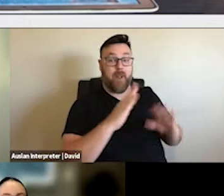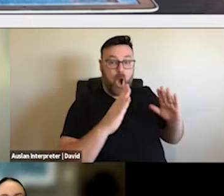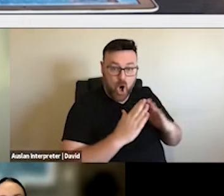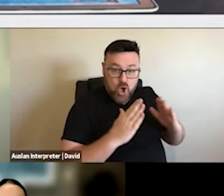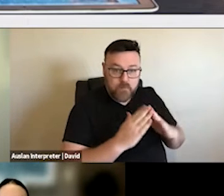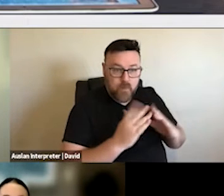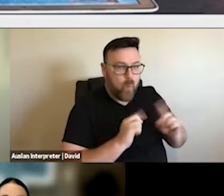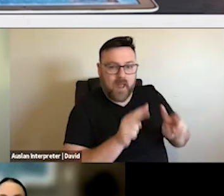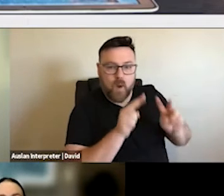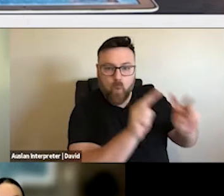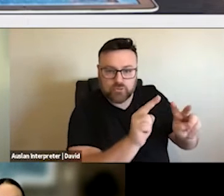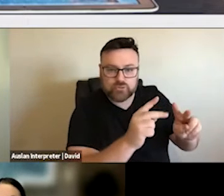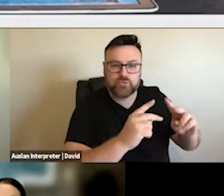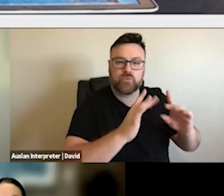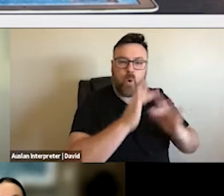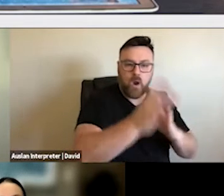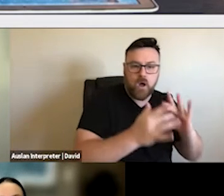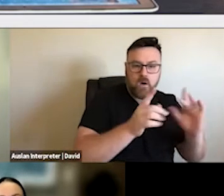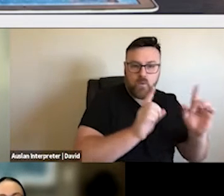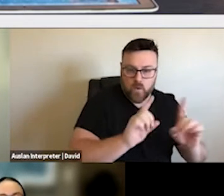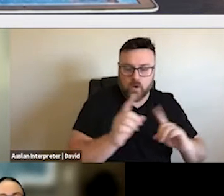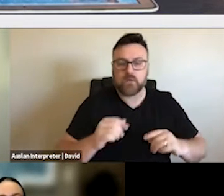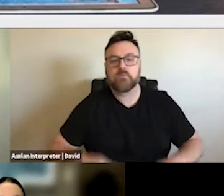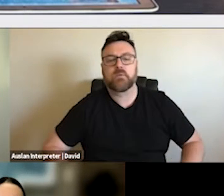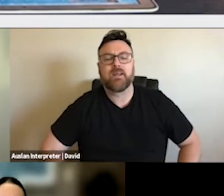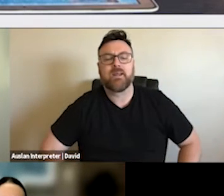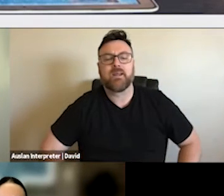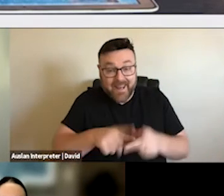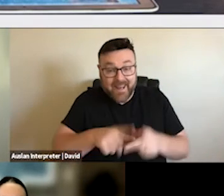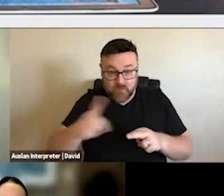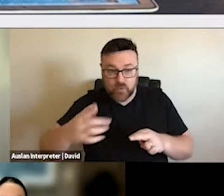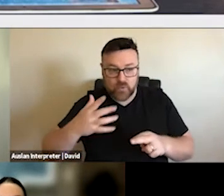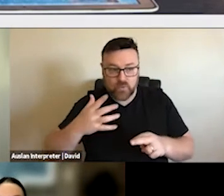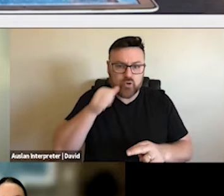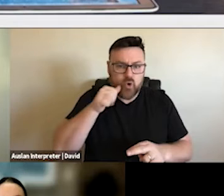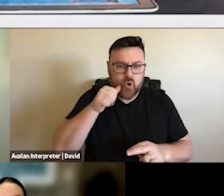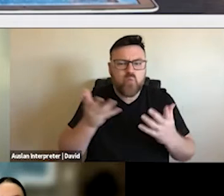if you have any questions about where we get the data from, you can follow a link through to our website.